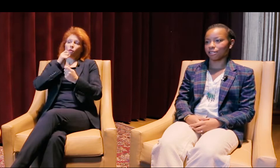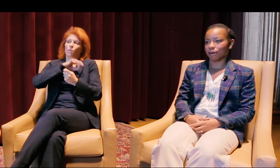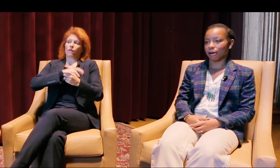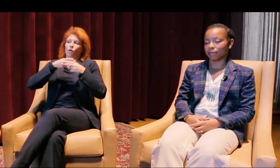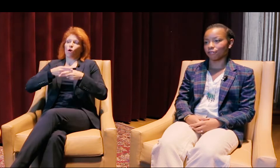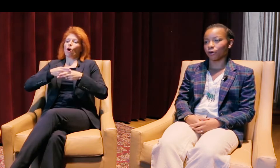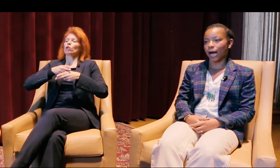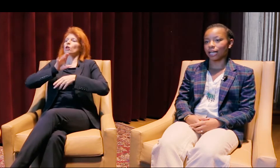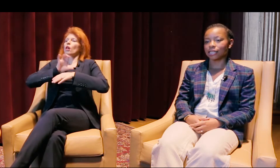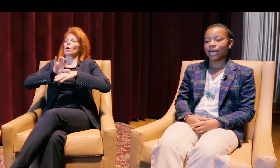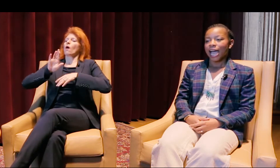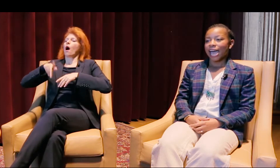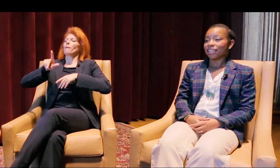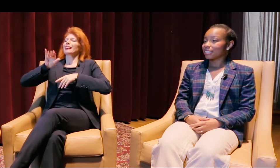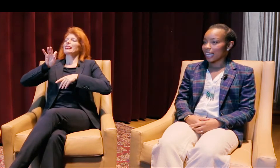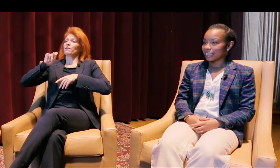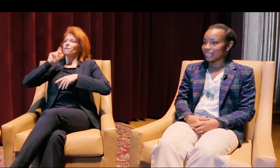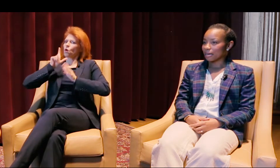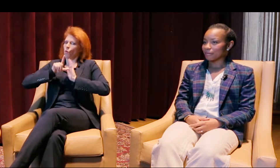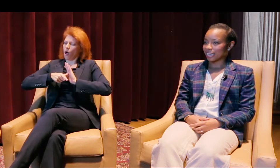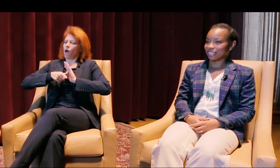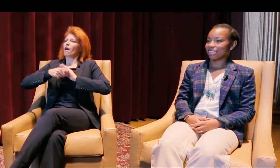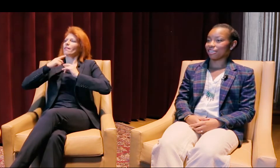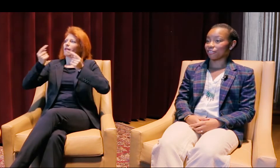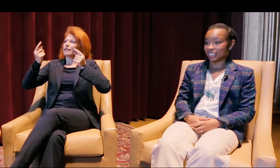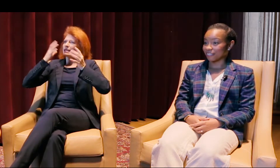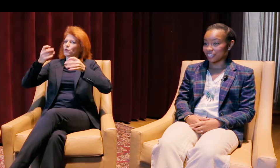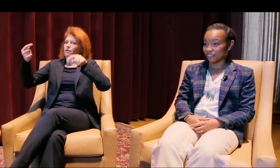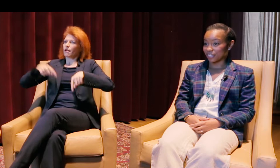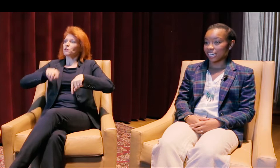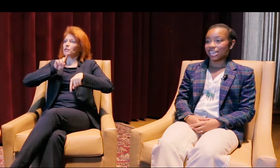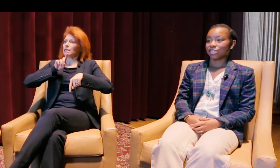called Colorado Uplift for a while and then decided to come here to University of Denver